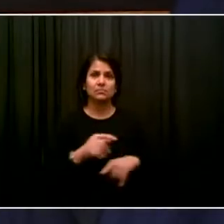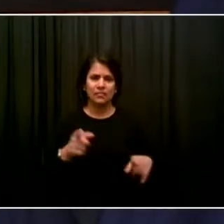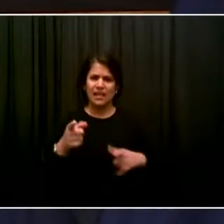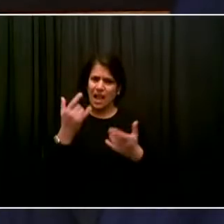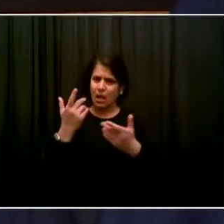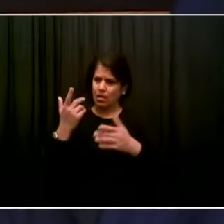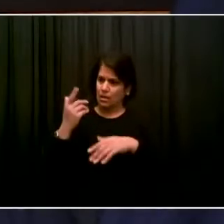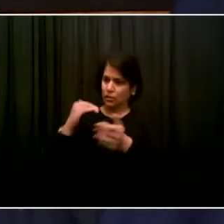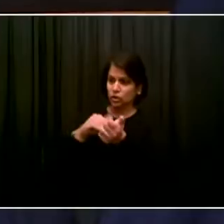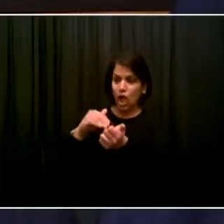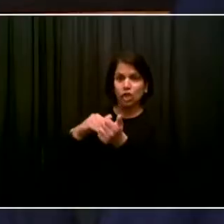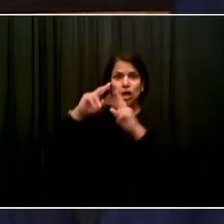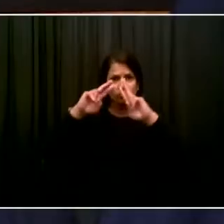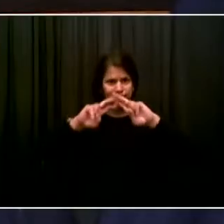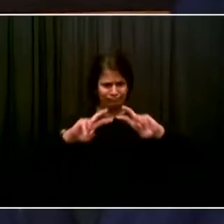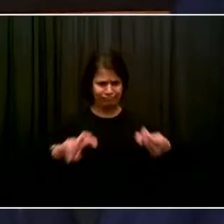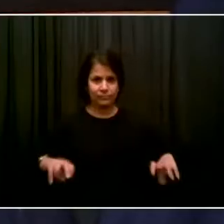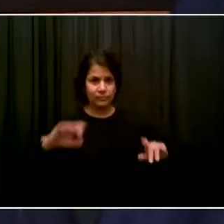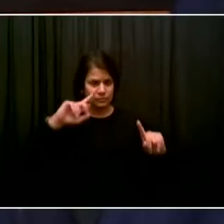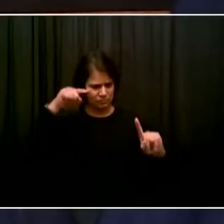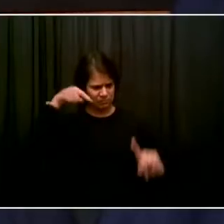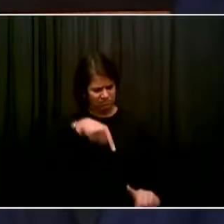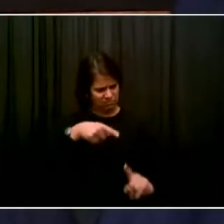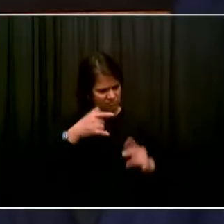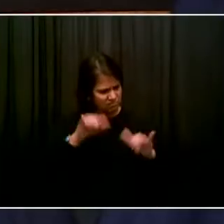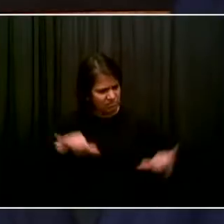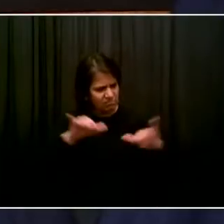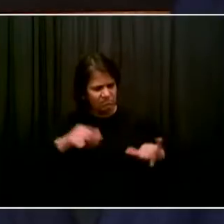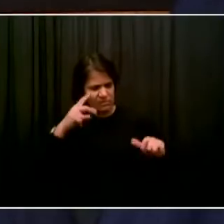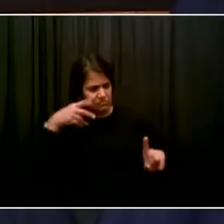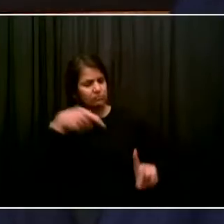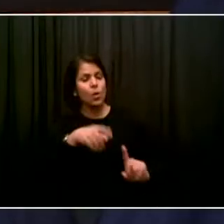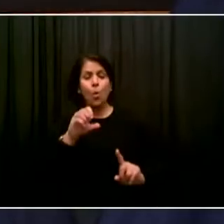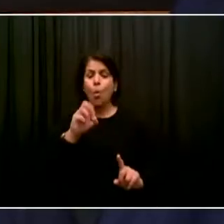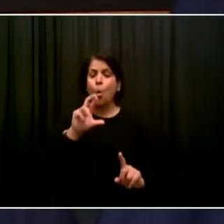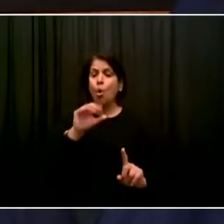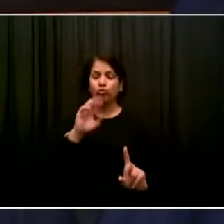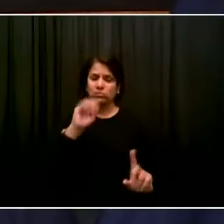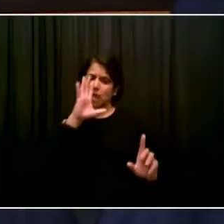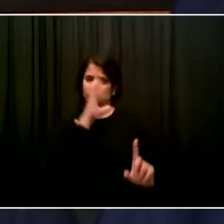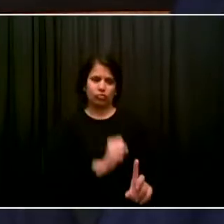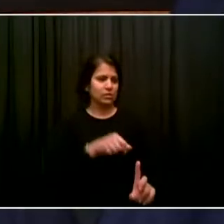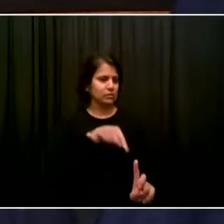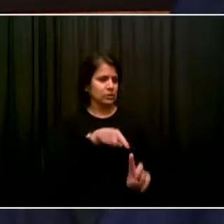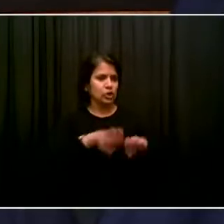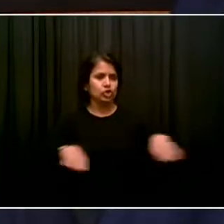WHO HAVE MORE SEVERE CASES.